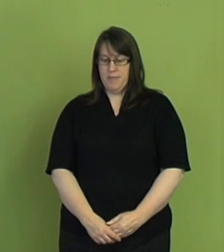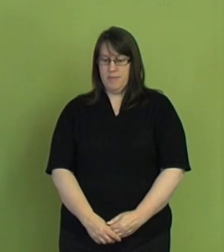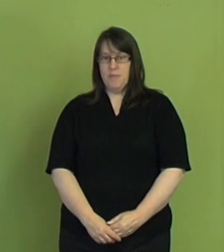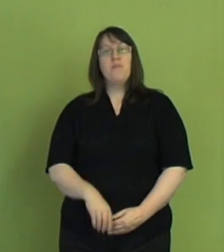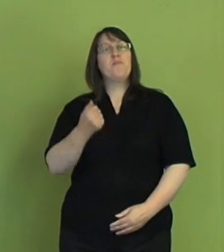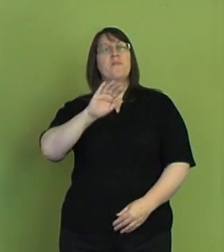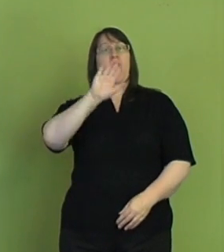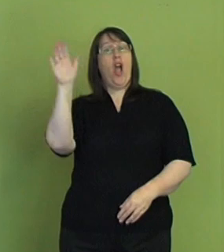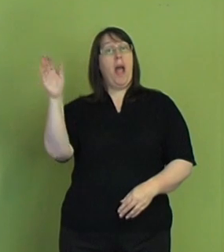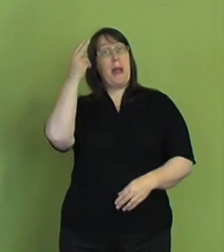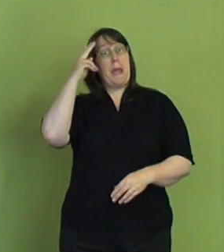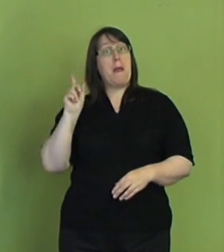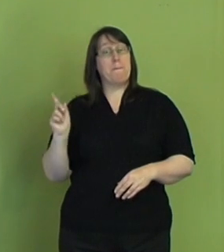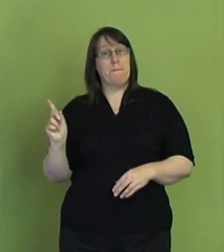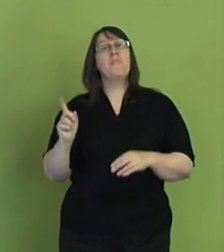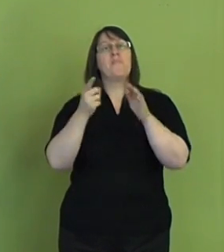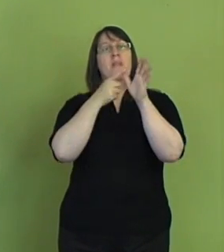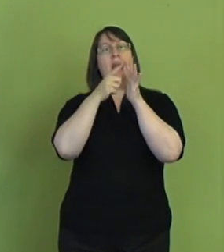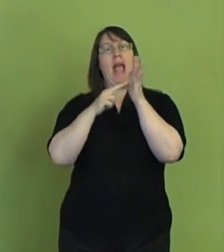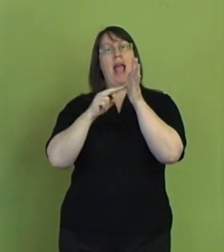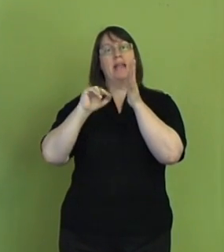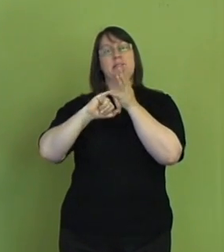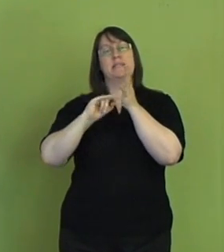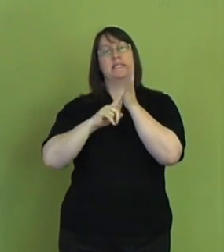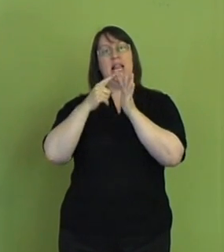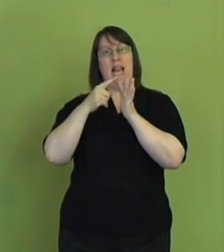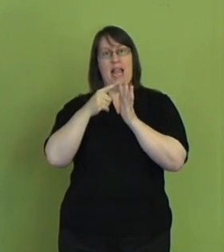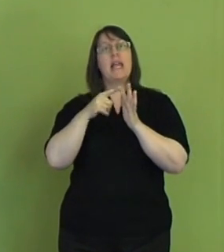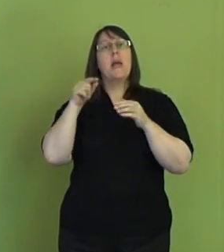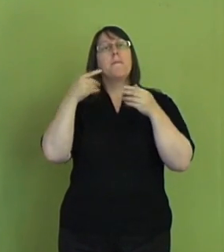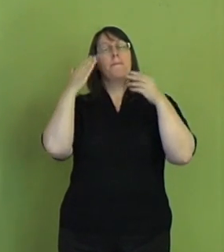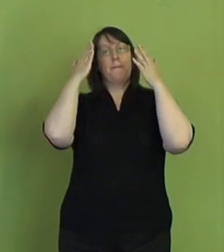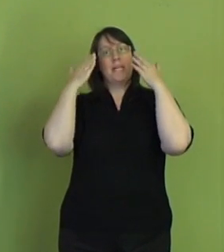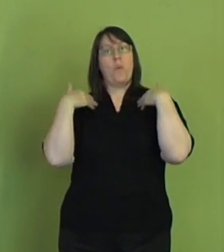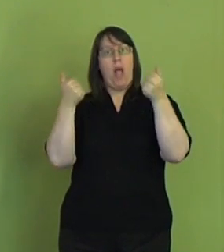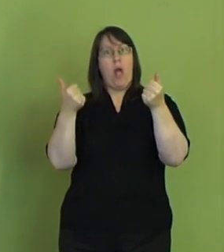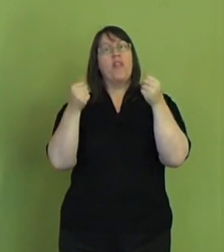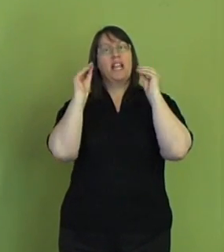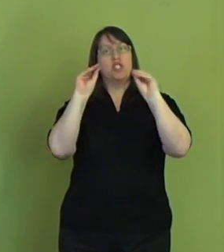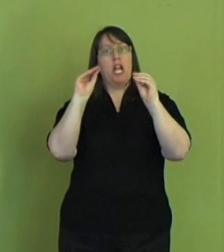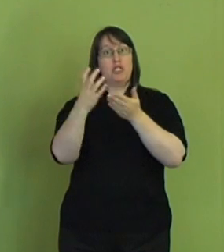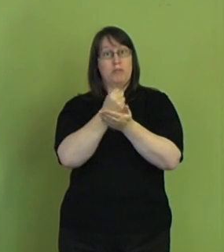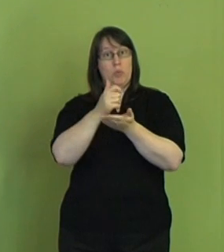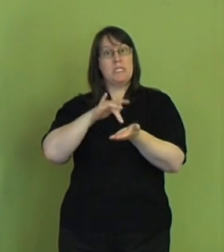Hi everyone, I'm Ainslee Coates from the Mental Health Education and Resource Centre. We are a Christchurch-based organisation